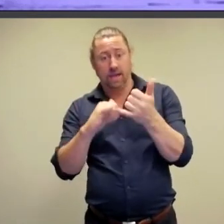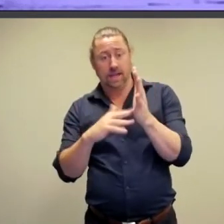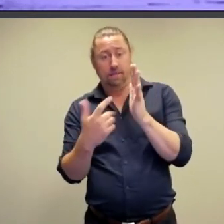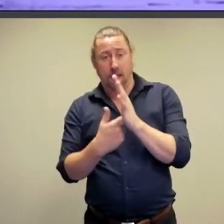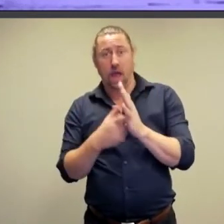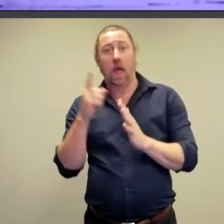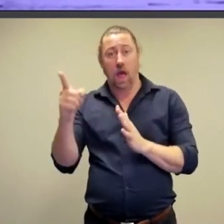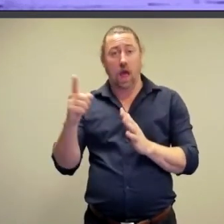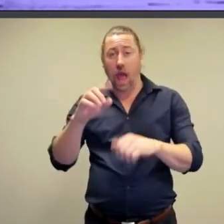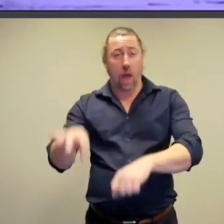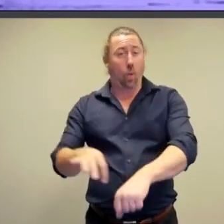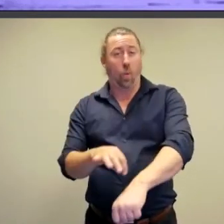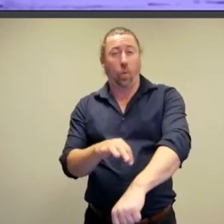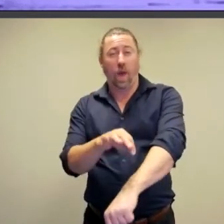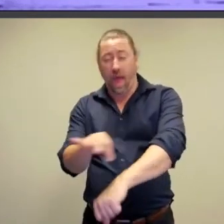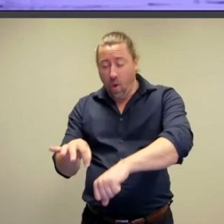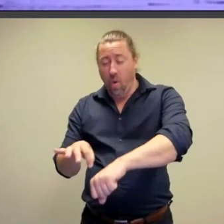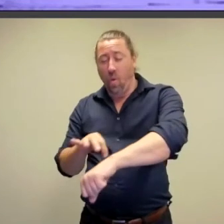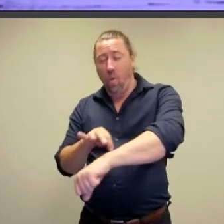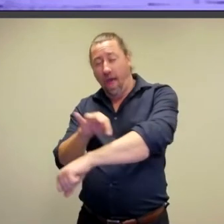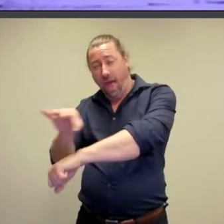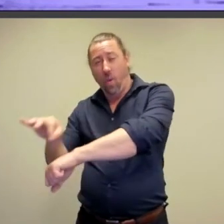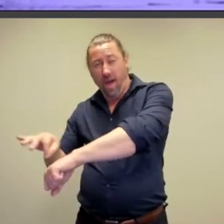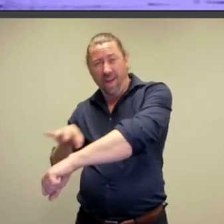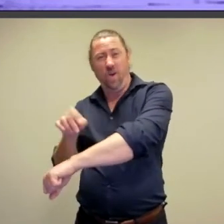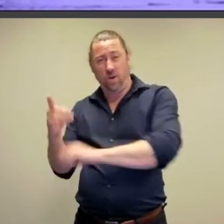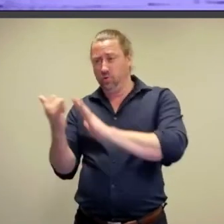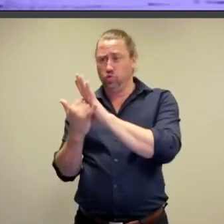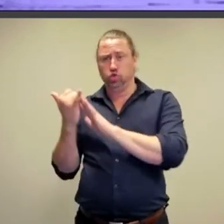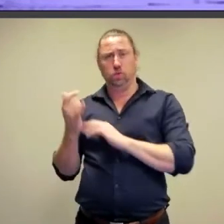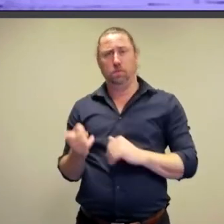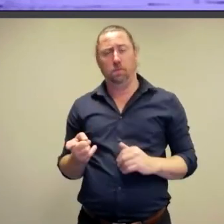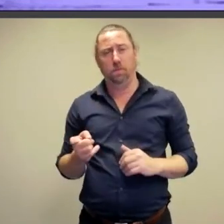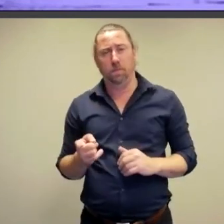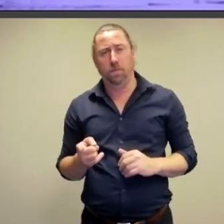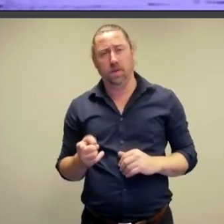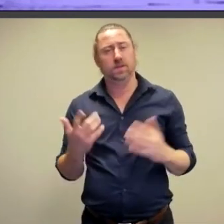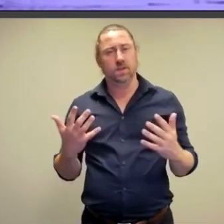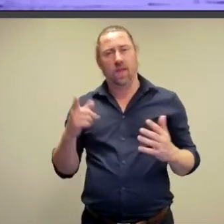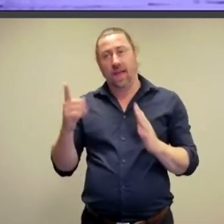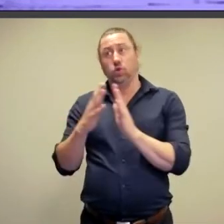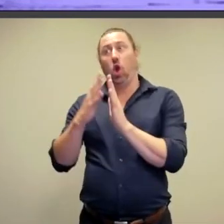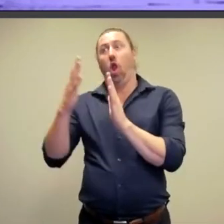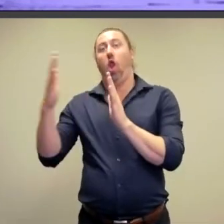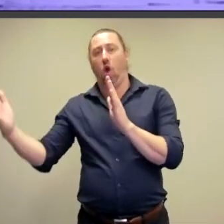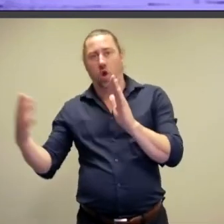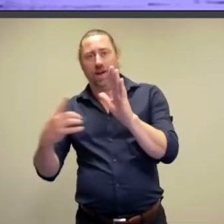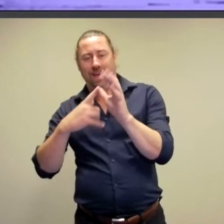for hours so here, in this kind of